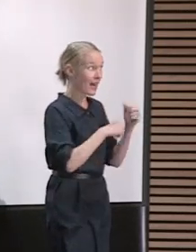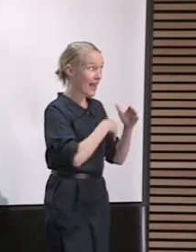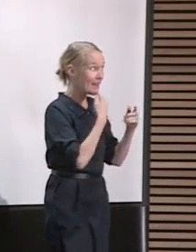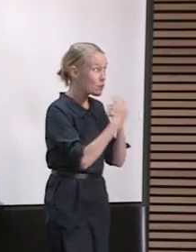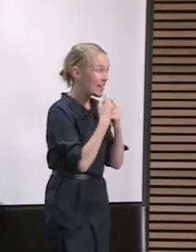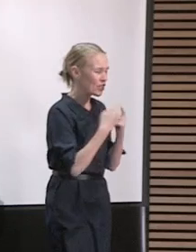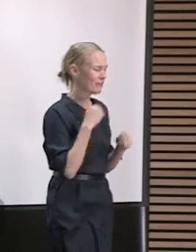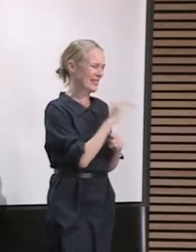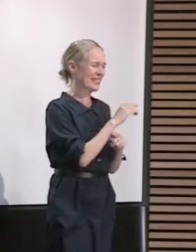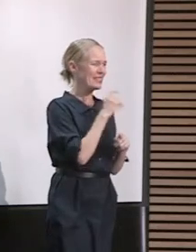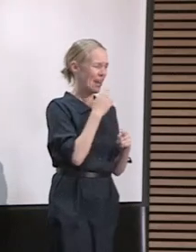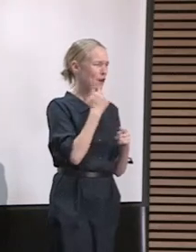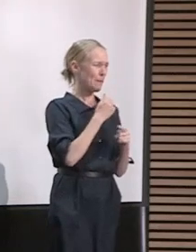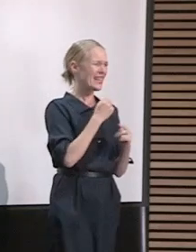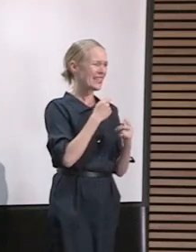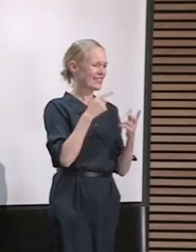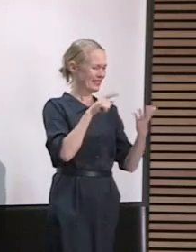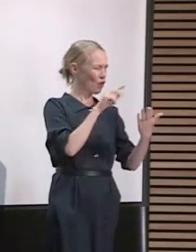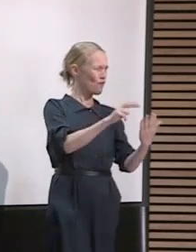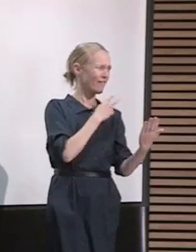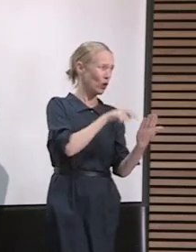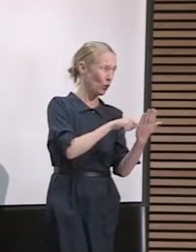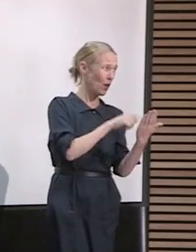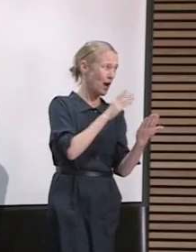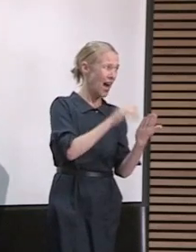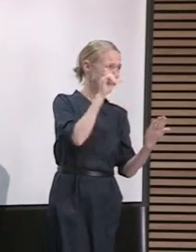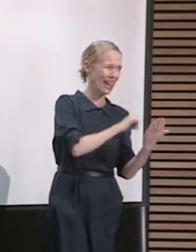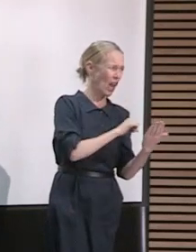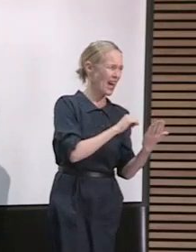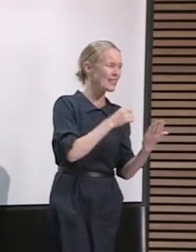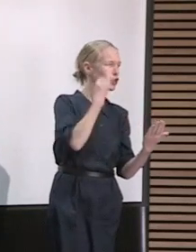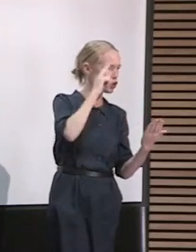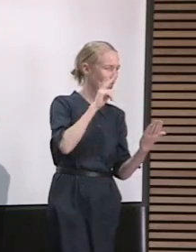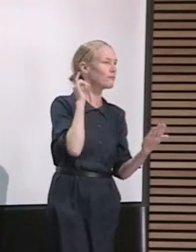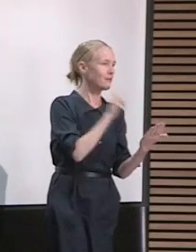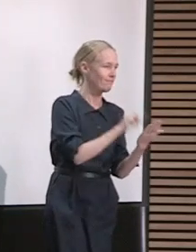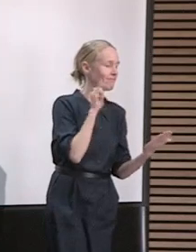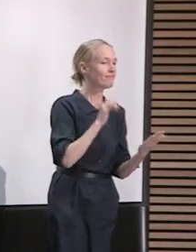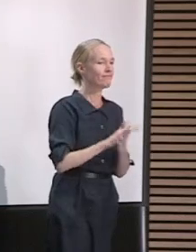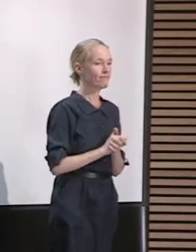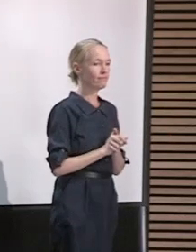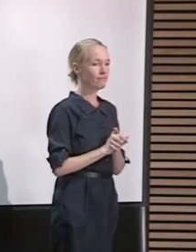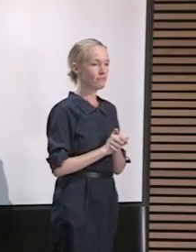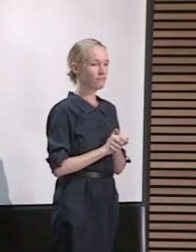then asked them to reassess it and gave the approval for the exemption.